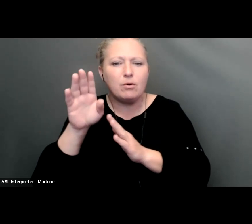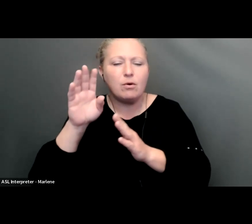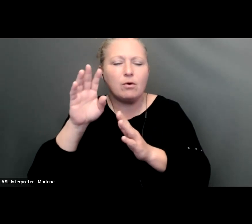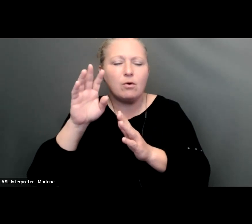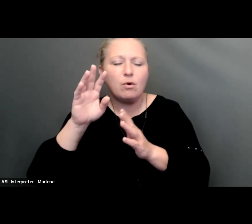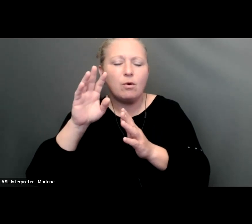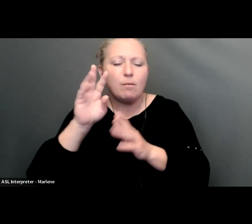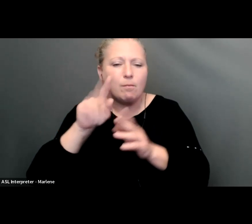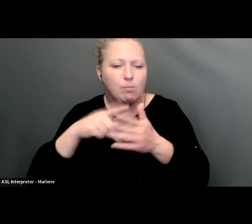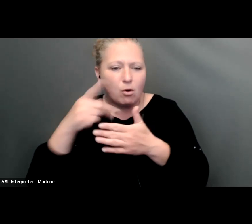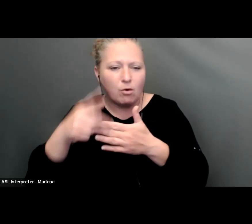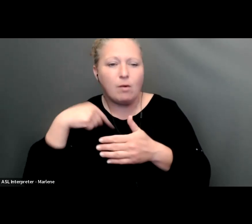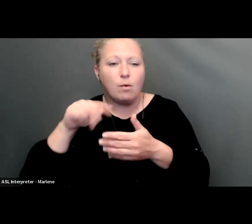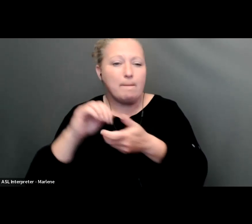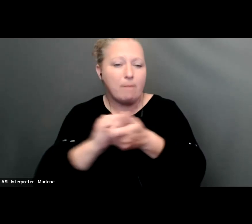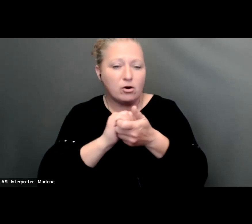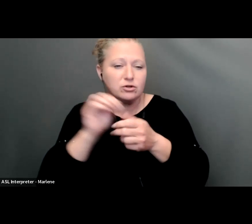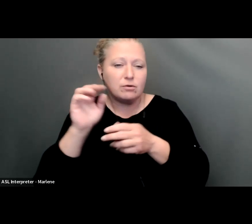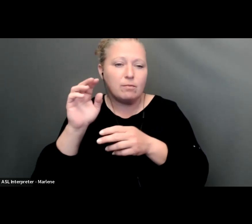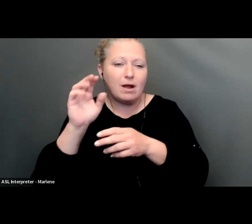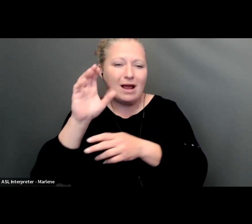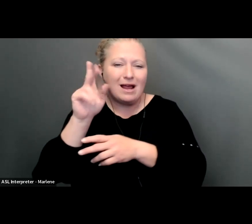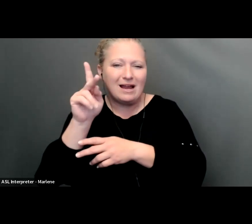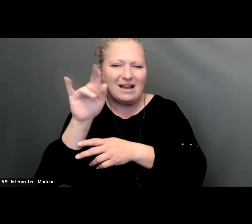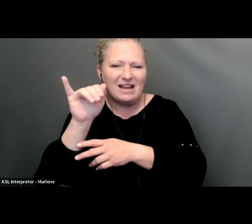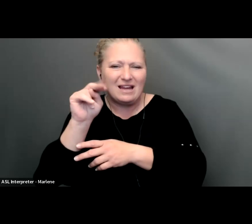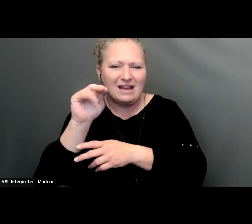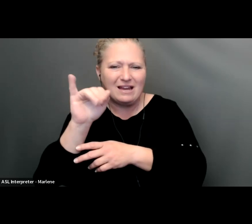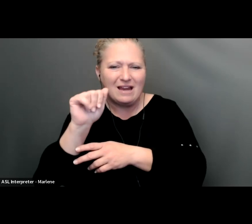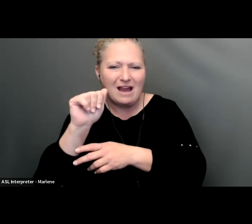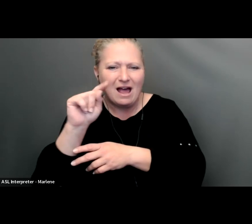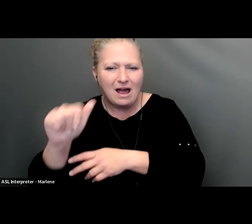we support it in partnership as a partnership between Kenyatta Community College and the Cody